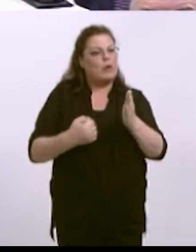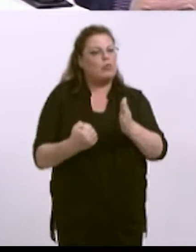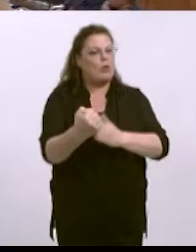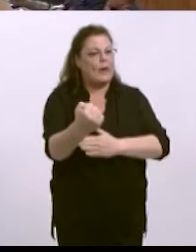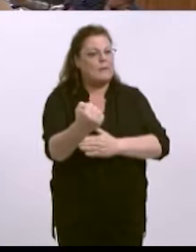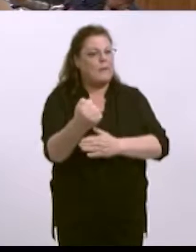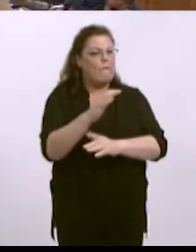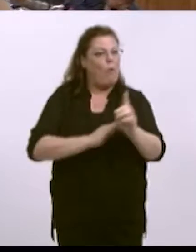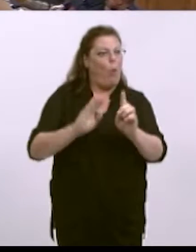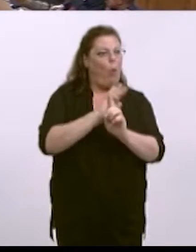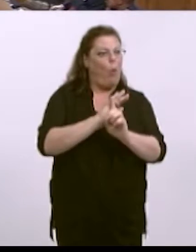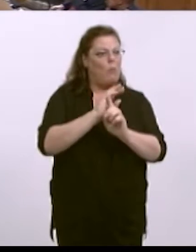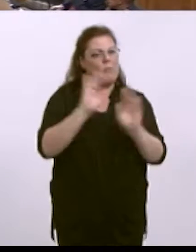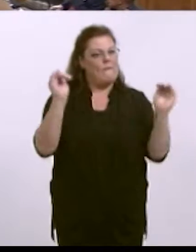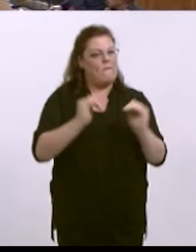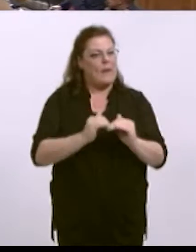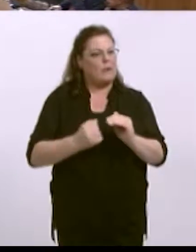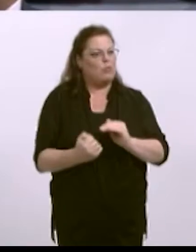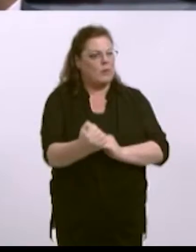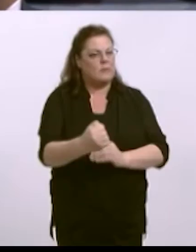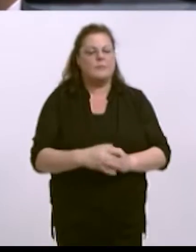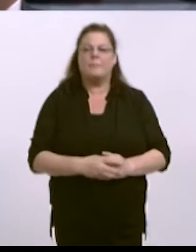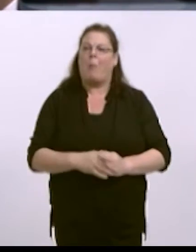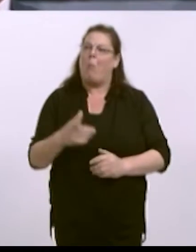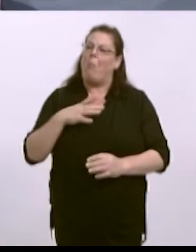Leanne Wood: I welcome that statement, First Minister, because when the franchise was last